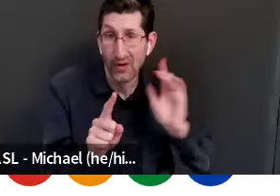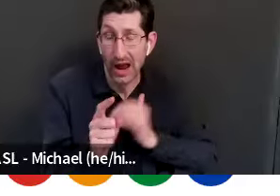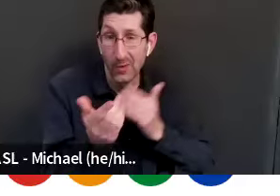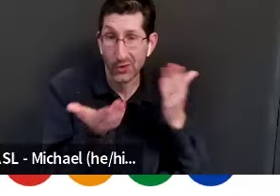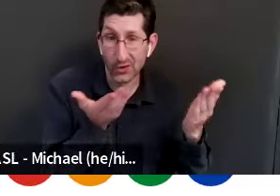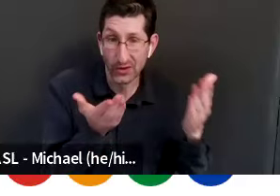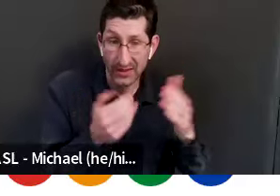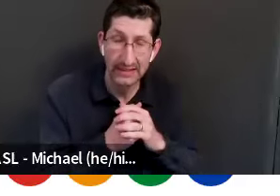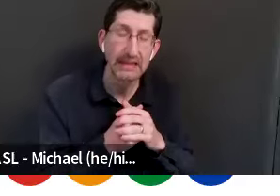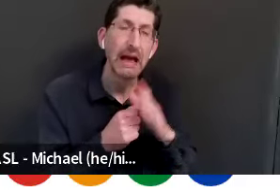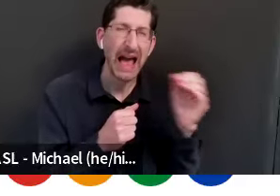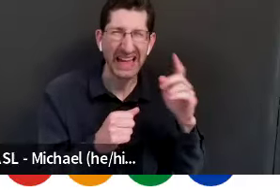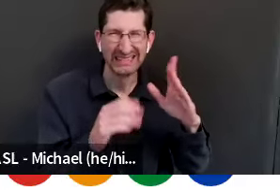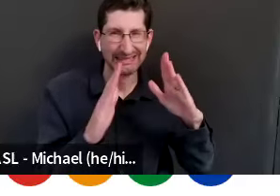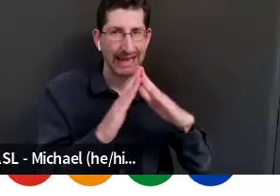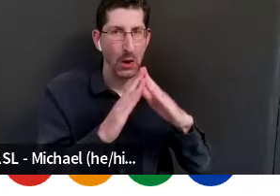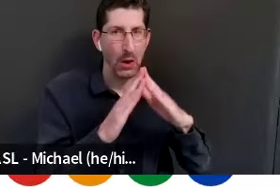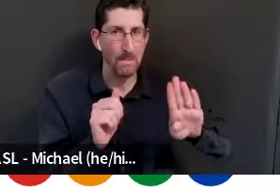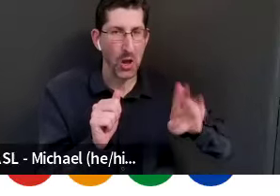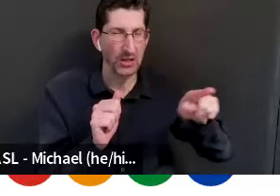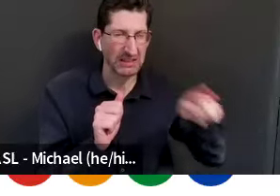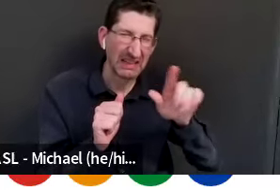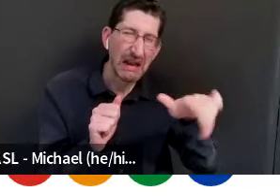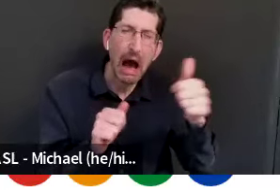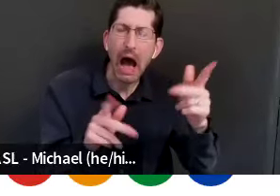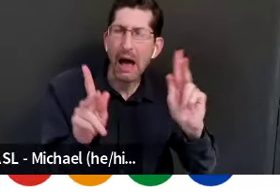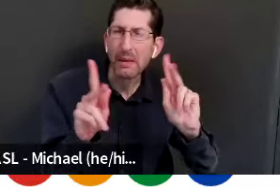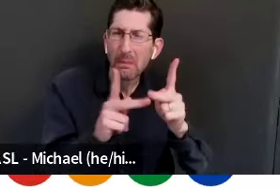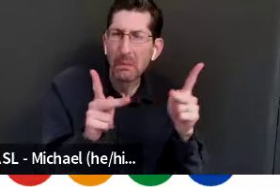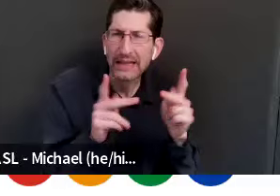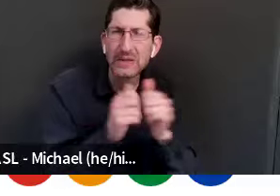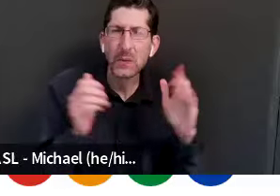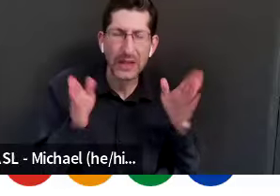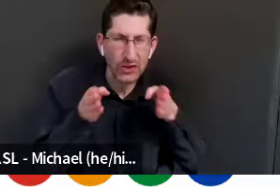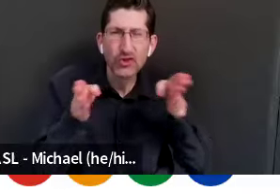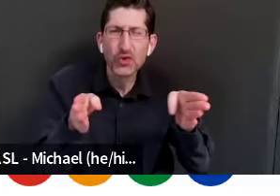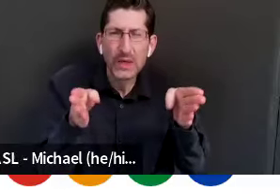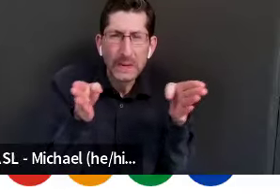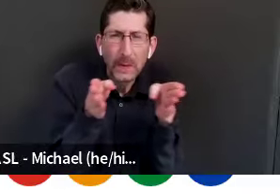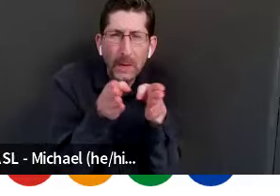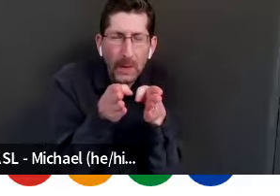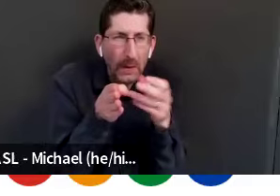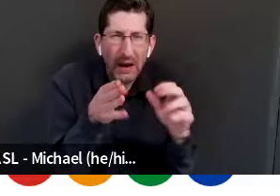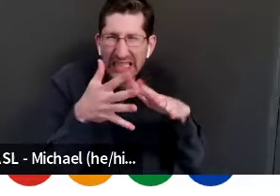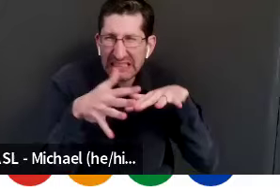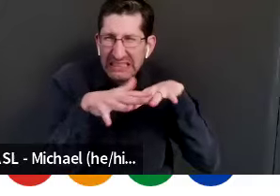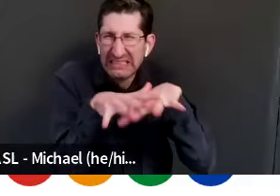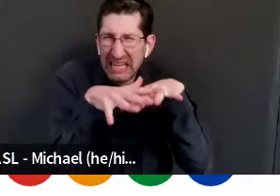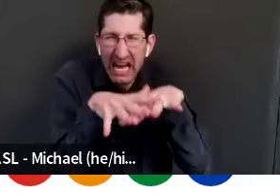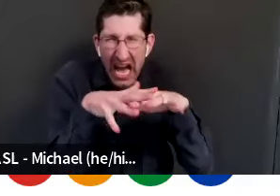WELL FOR OUR SERVICE. AND PARTICULARLY THE DOWNTOWN CORE OF BOSTON AND OTHER PARTS